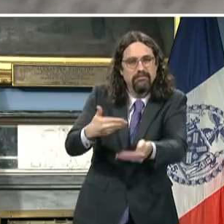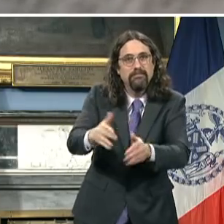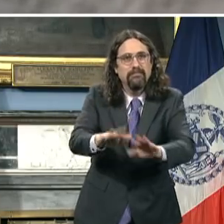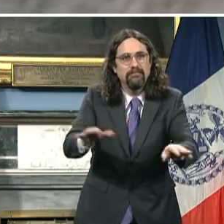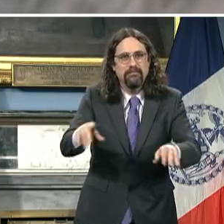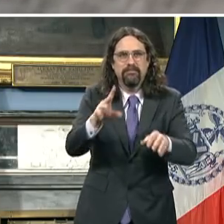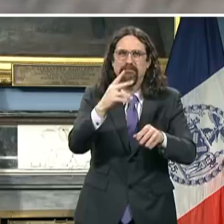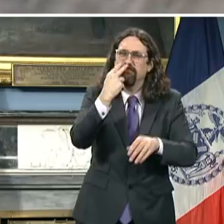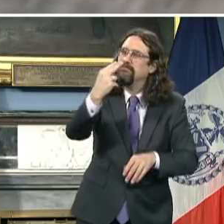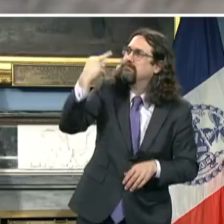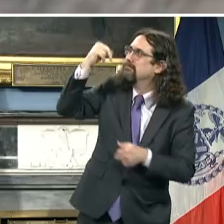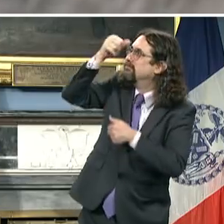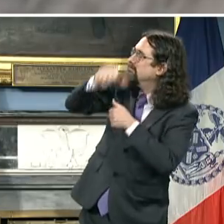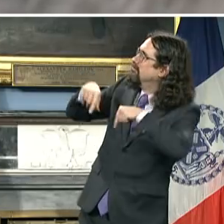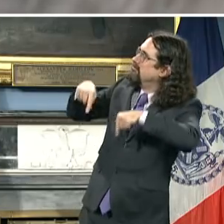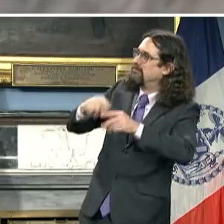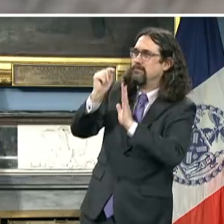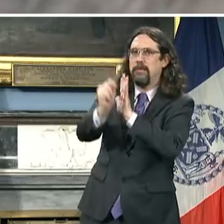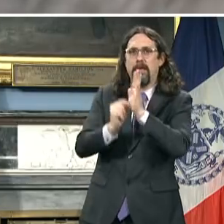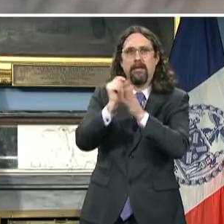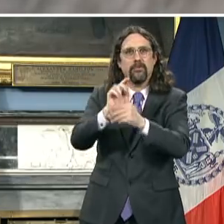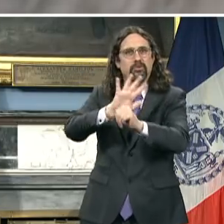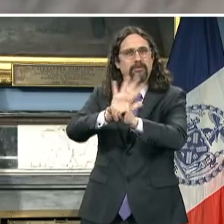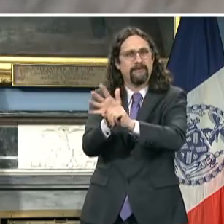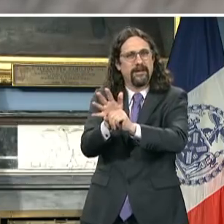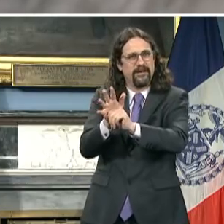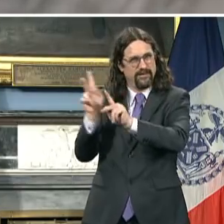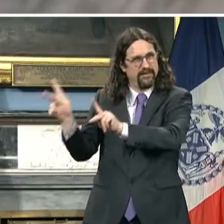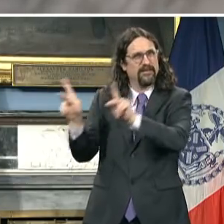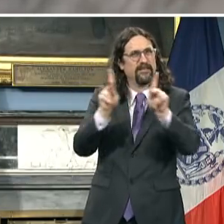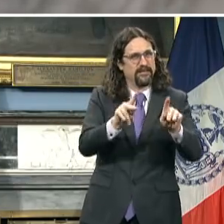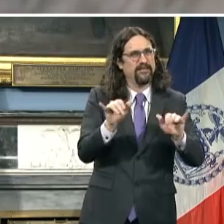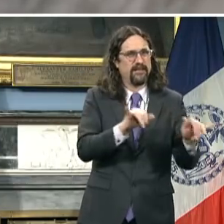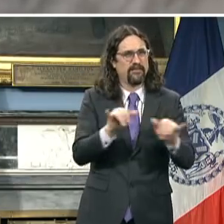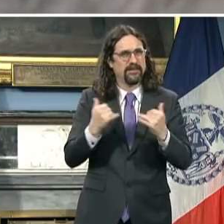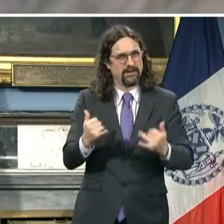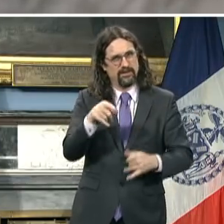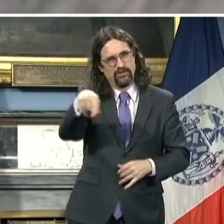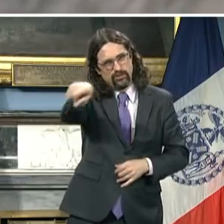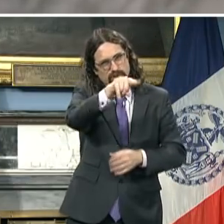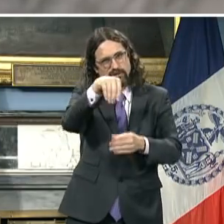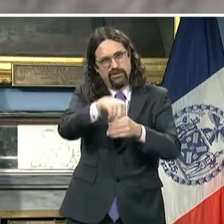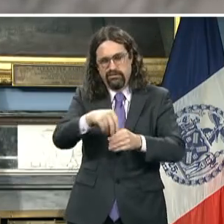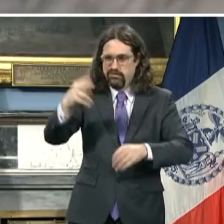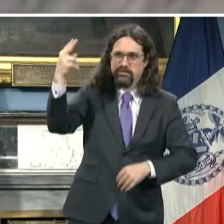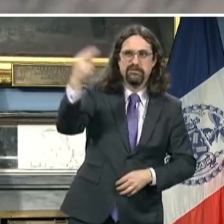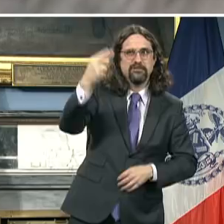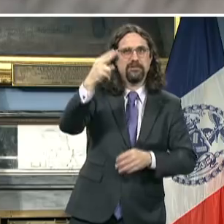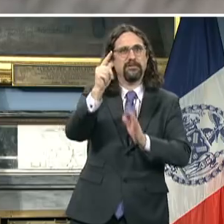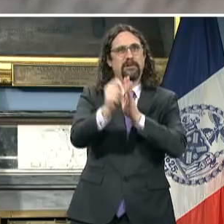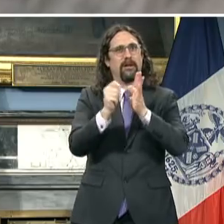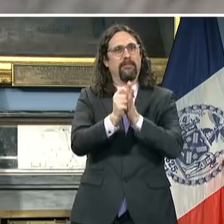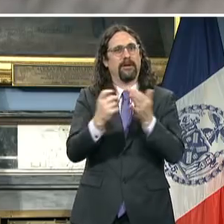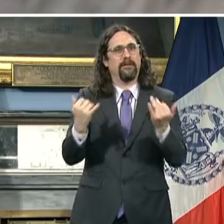AND WE HEARD A LOT OF THOSE STORIES. WE NEVER THOUGHT IT WOULD BE US ODNE BAY,NOUT W IT IS US AND IT'S TIME FOR ALL OF